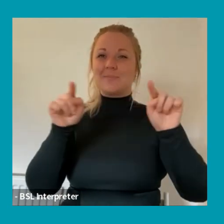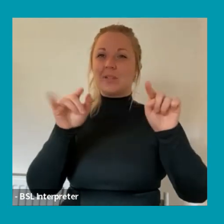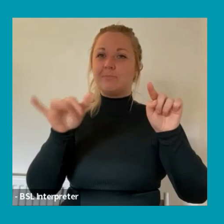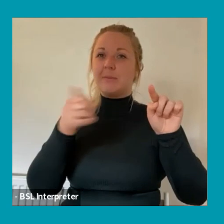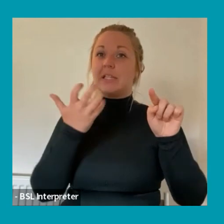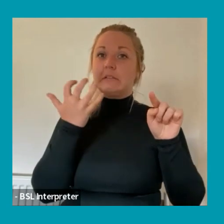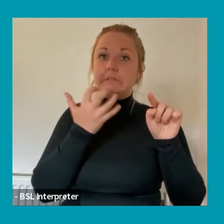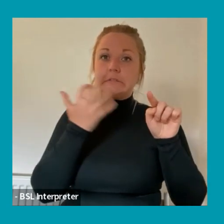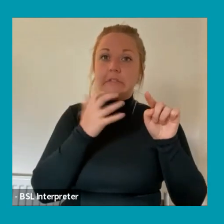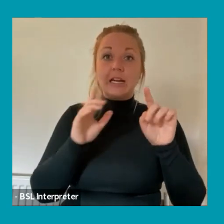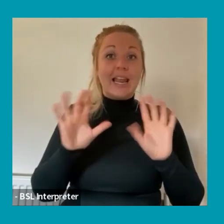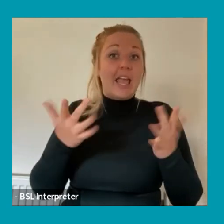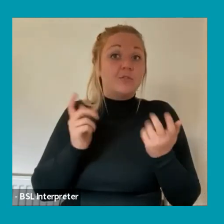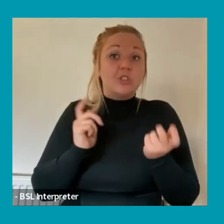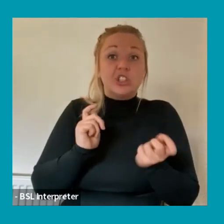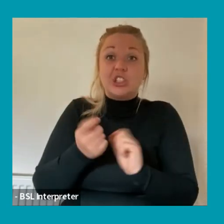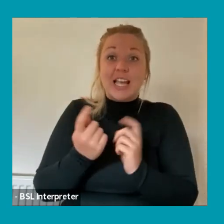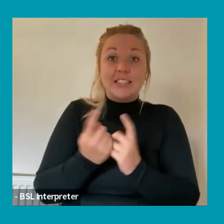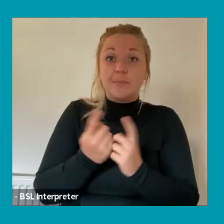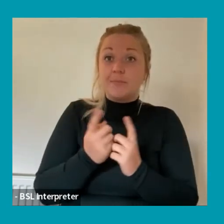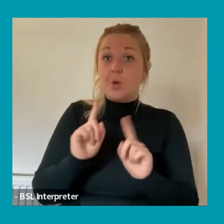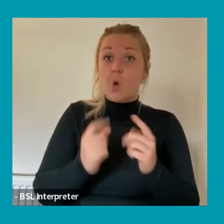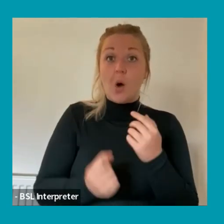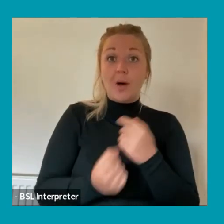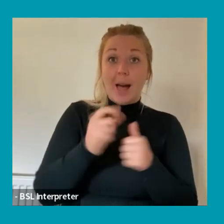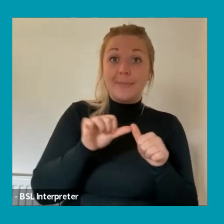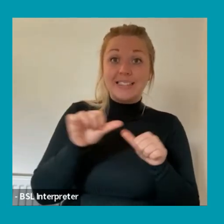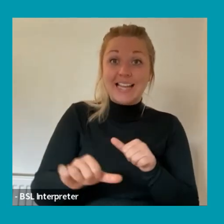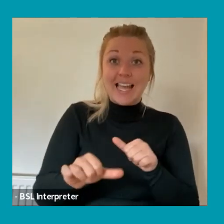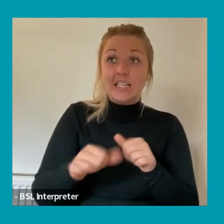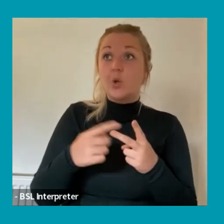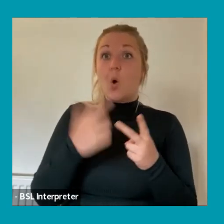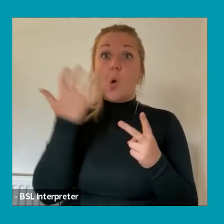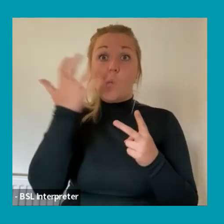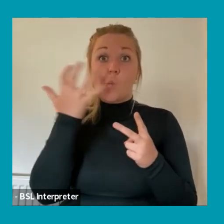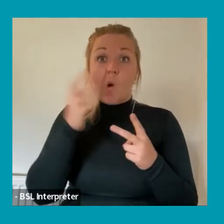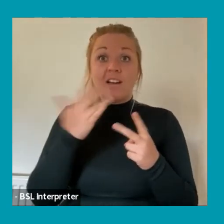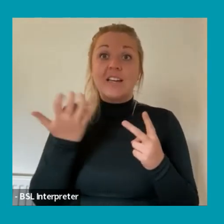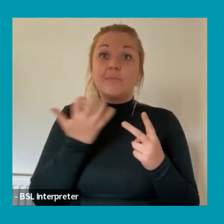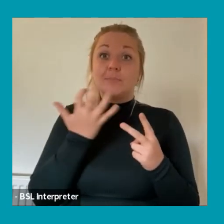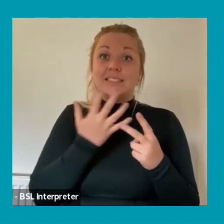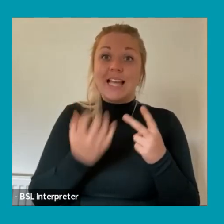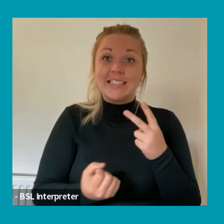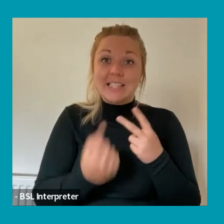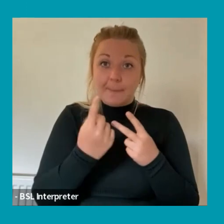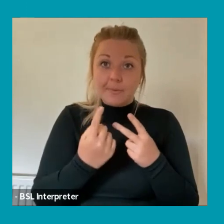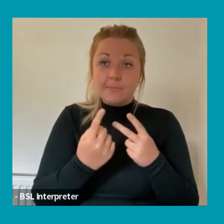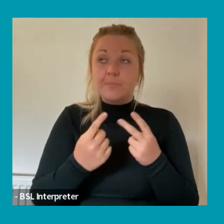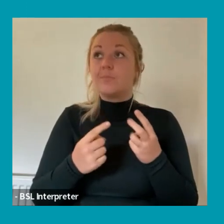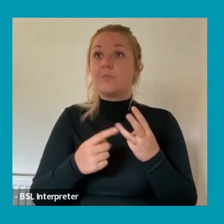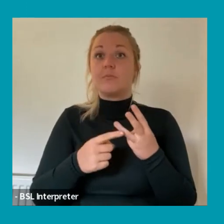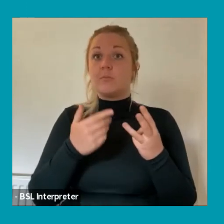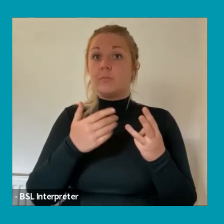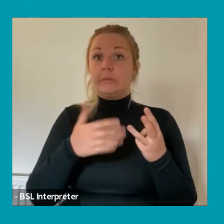Who might be worried about making mistakes so won't take risks. Who might be concerned about,